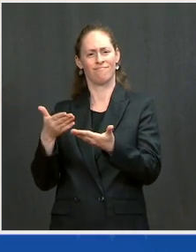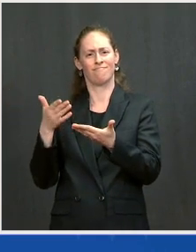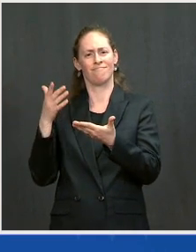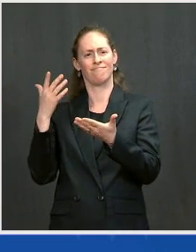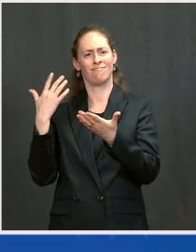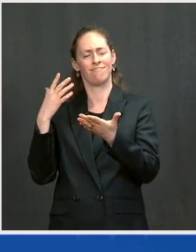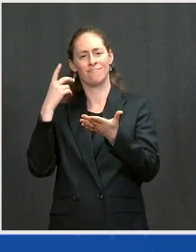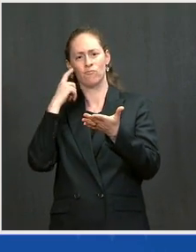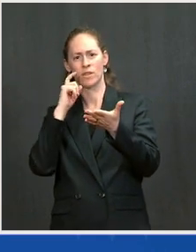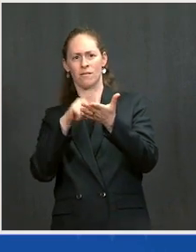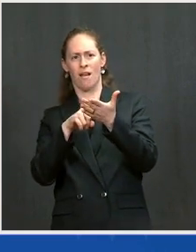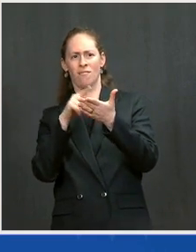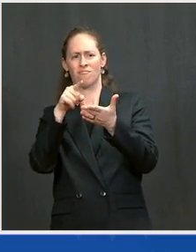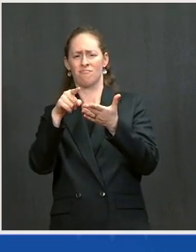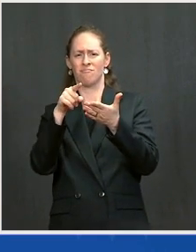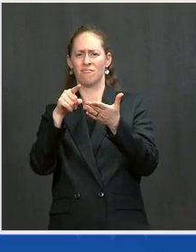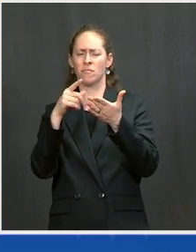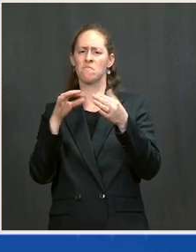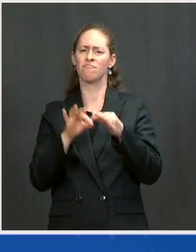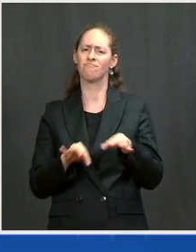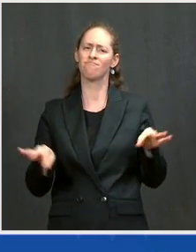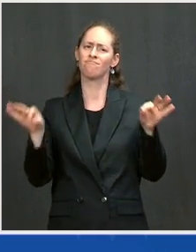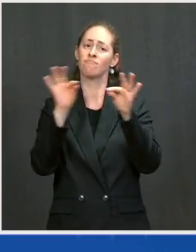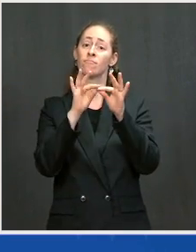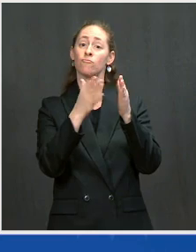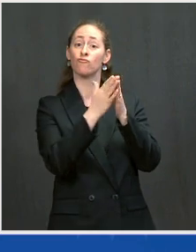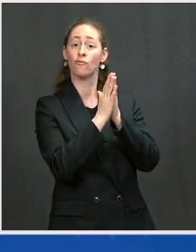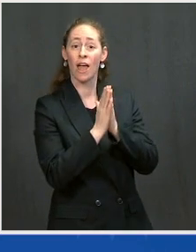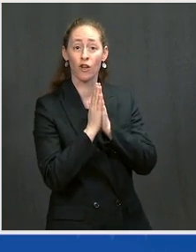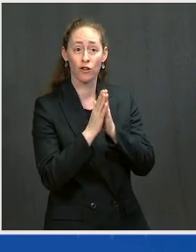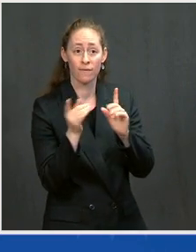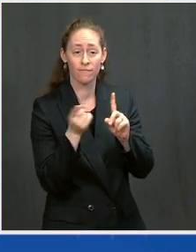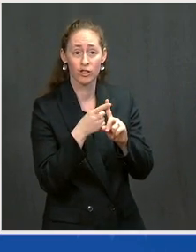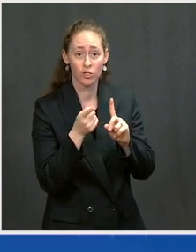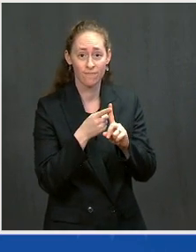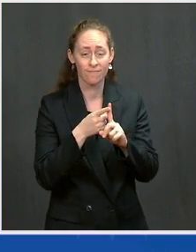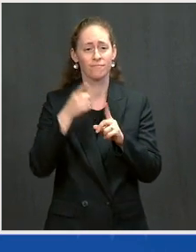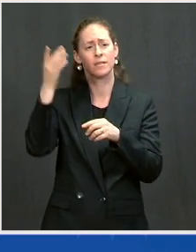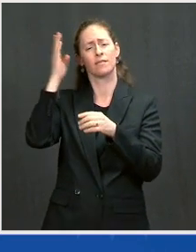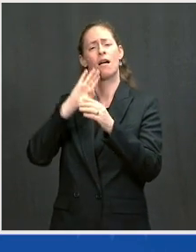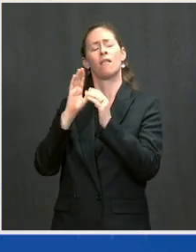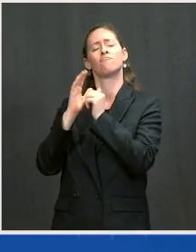Almighty God, the author of Liberty, our sustainer, protector and guide,